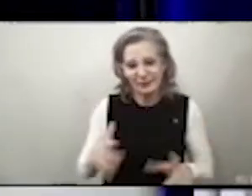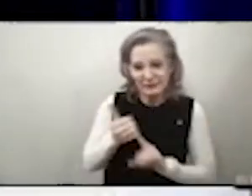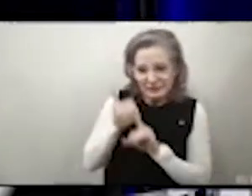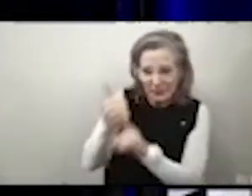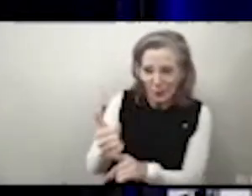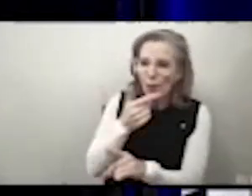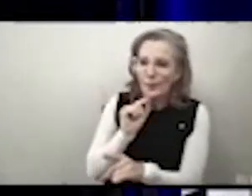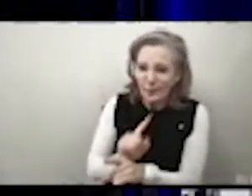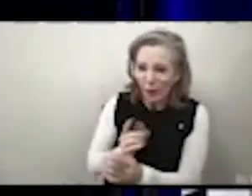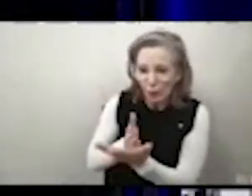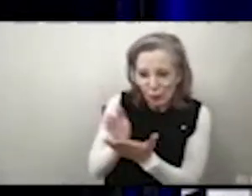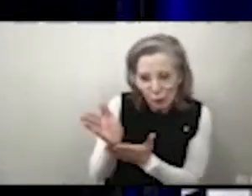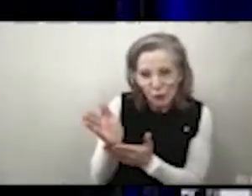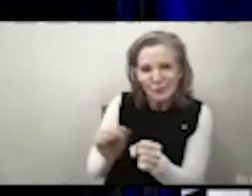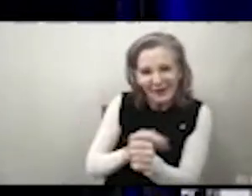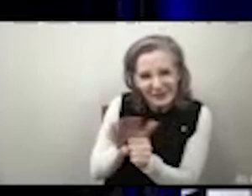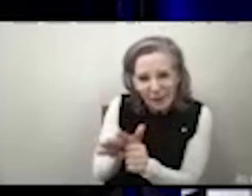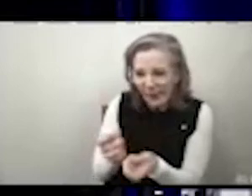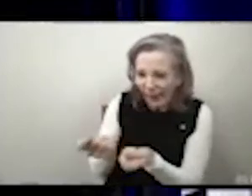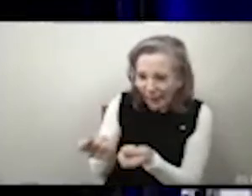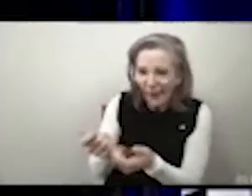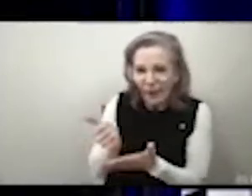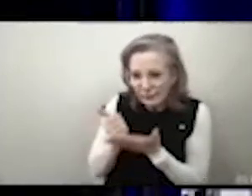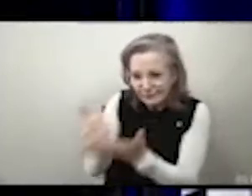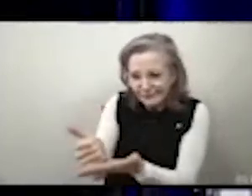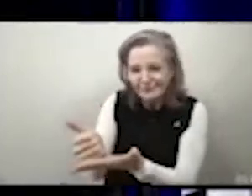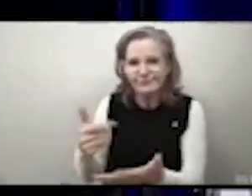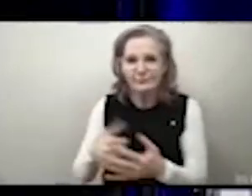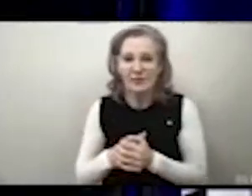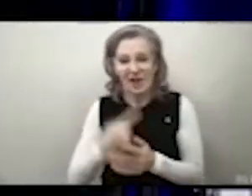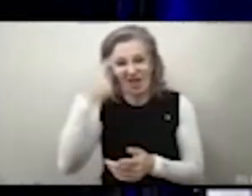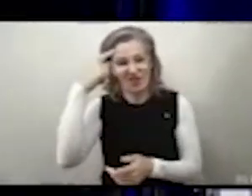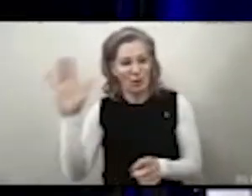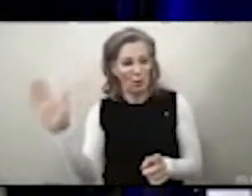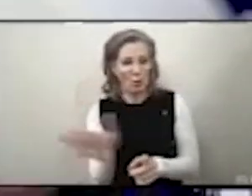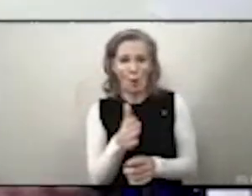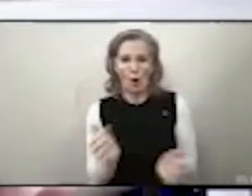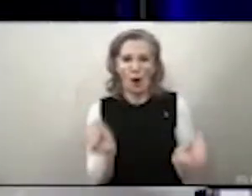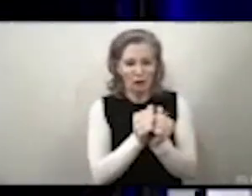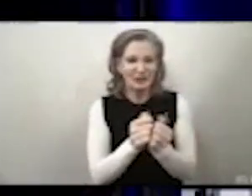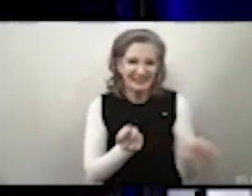the Chairs of the Working Groups will really appreciate because I think it was an exercise in understanding. And John Swinney said: we welcome